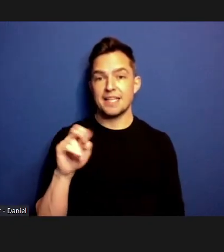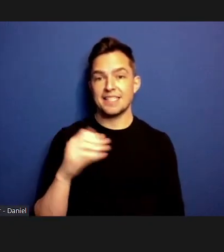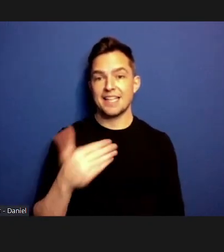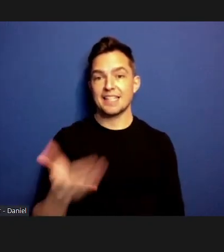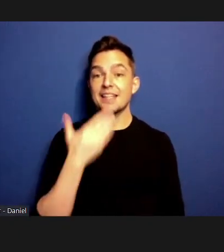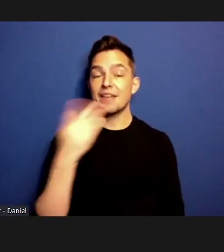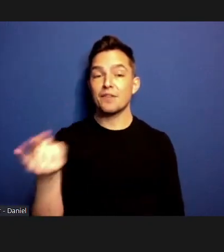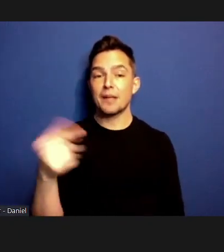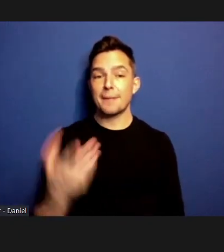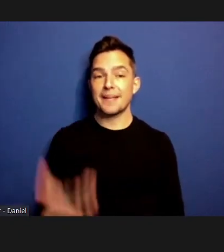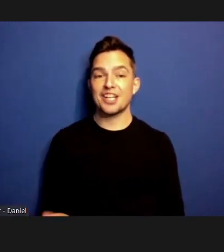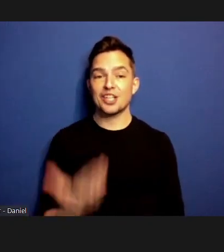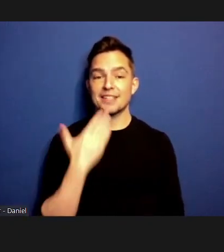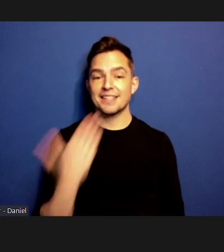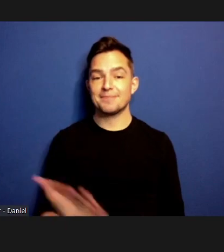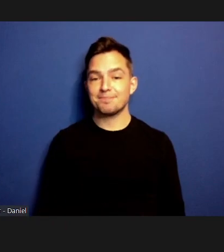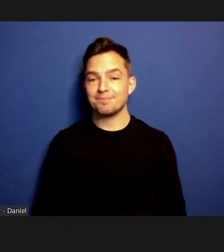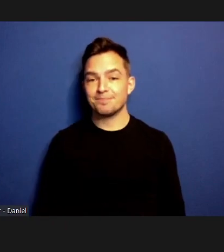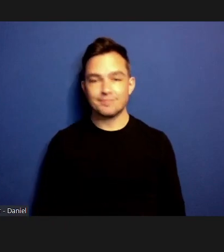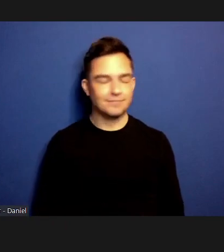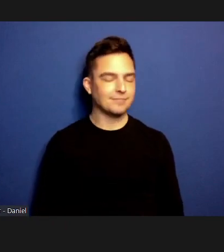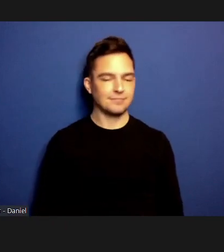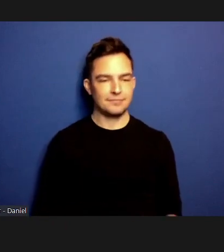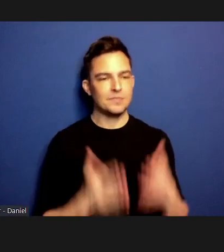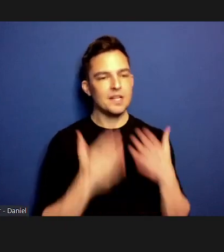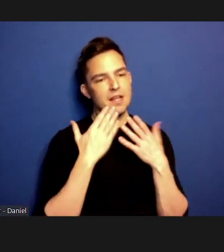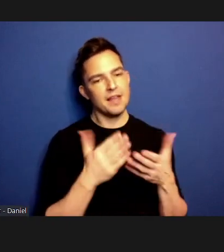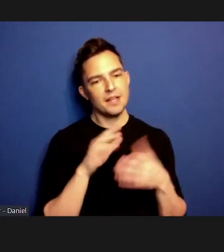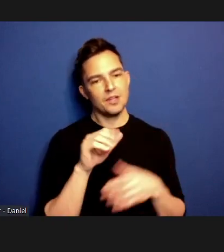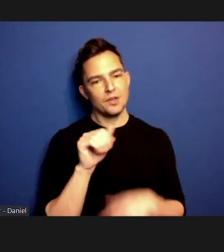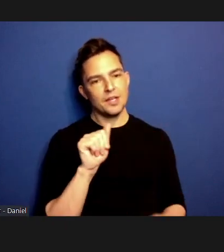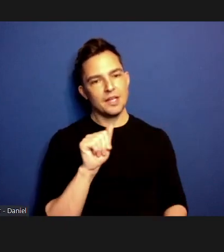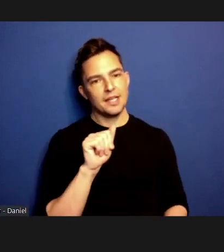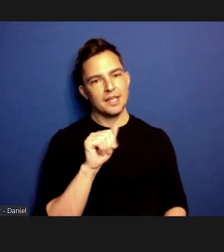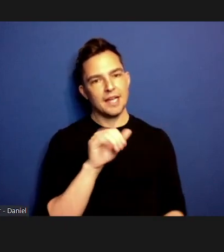Thank you, Idil, for the warm introduction.